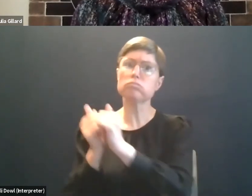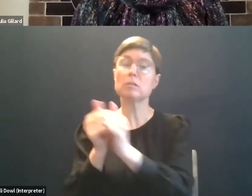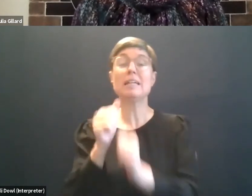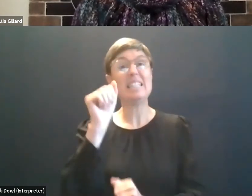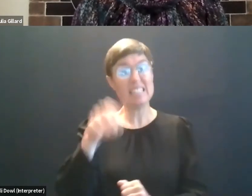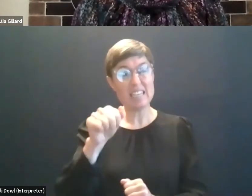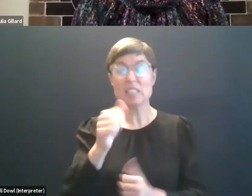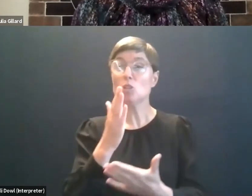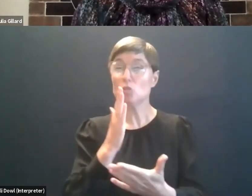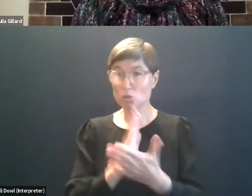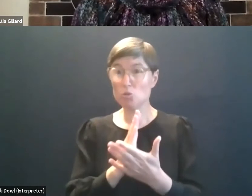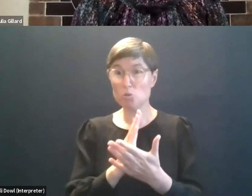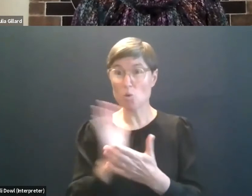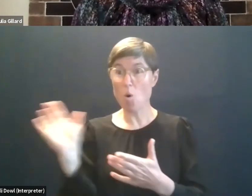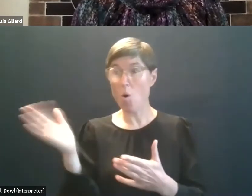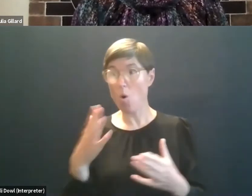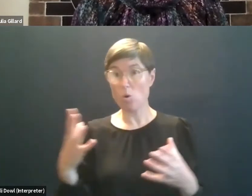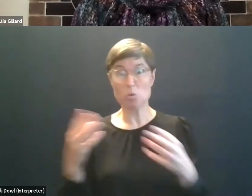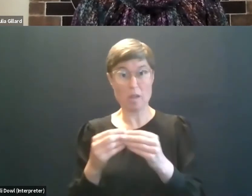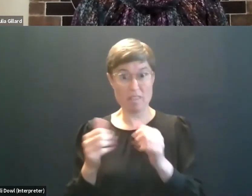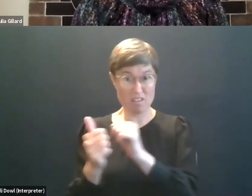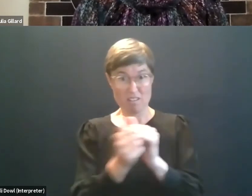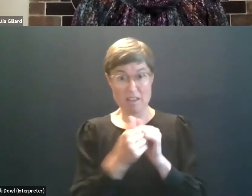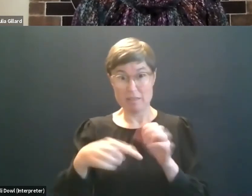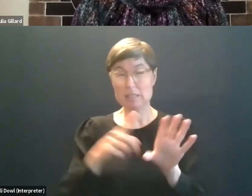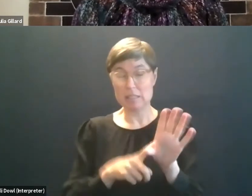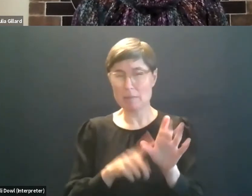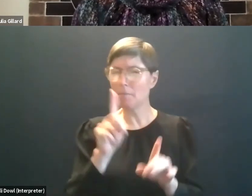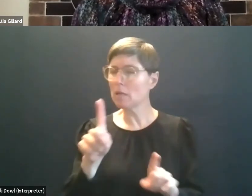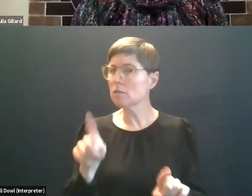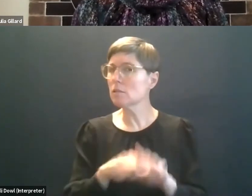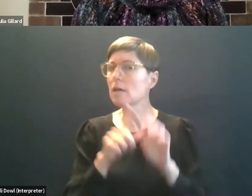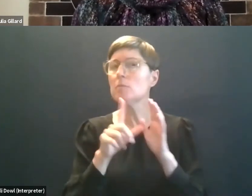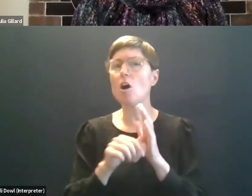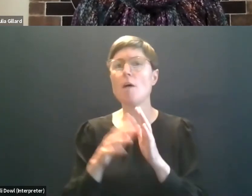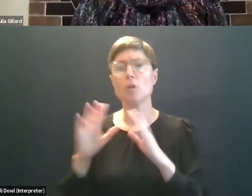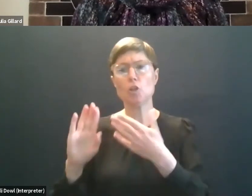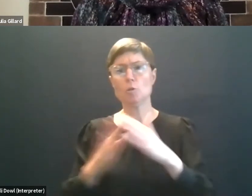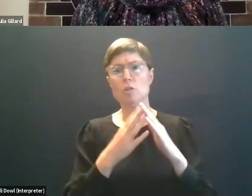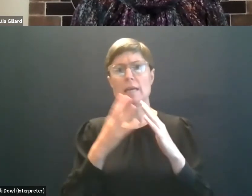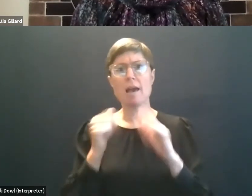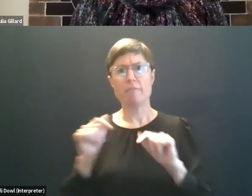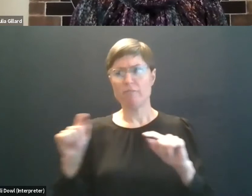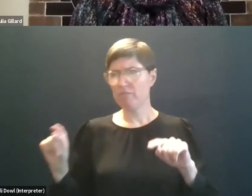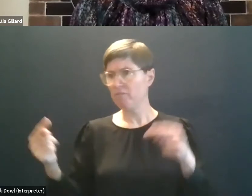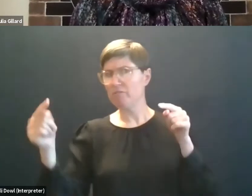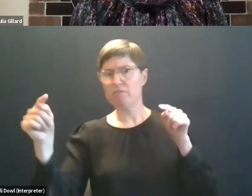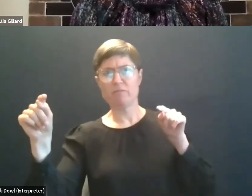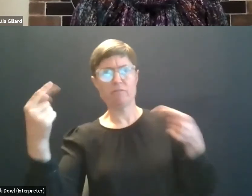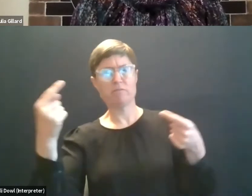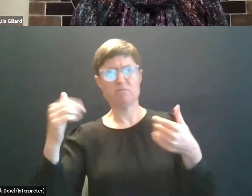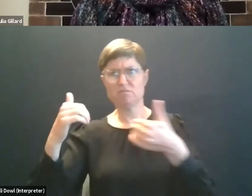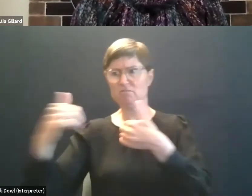but we've also seen evidence of real polarisation that exists in our society and it seems also